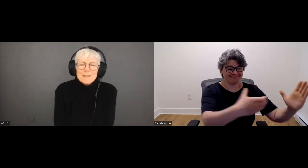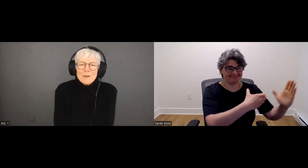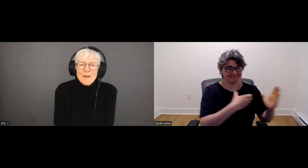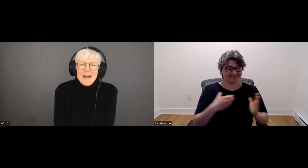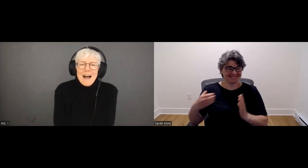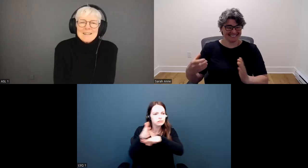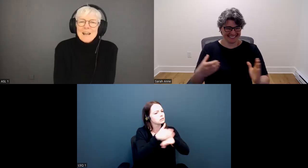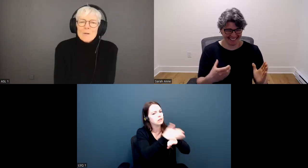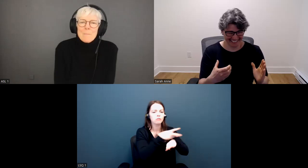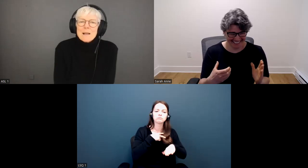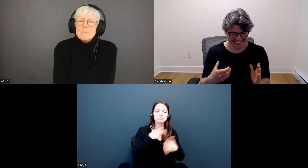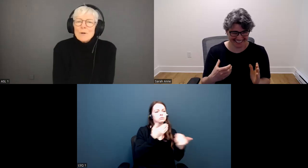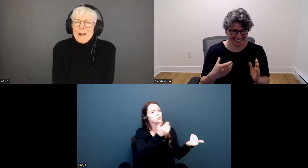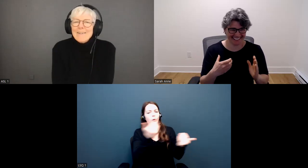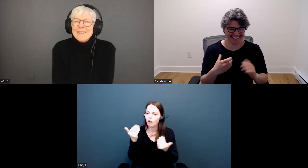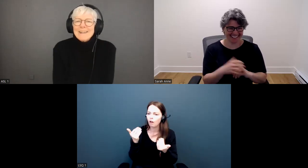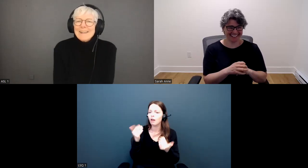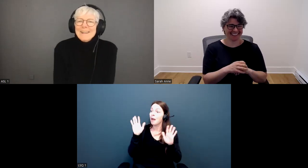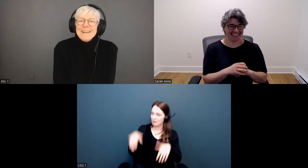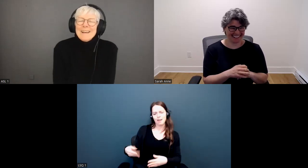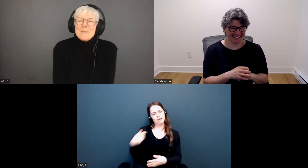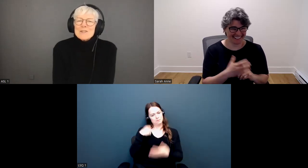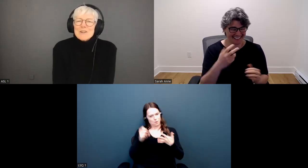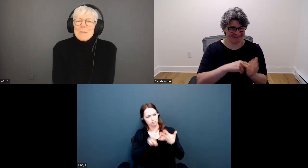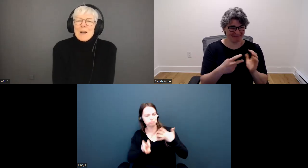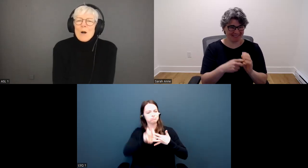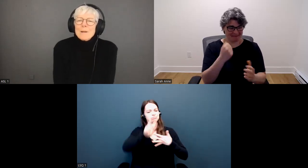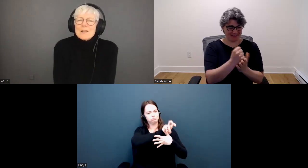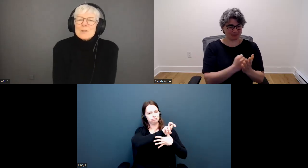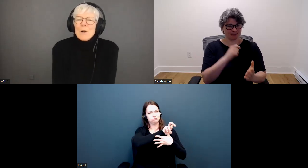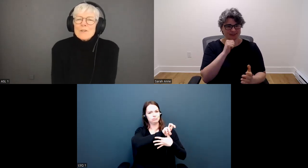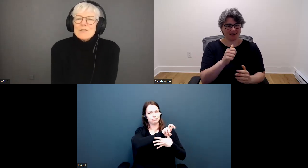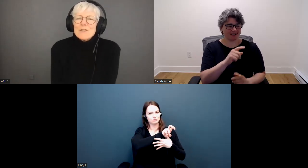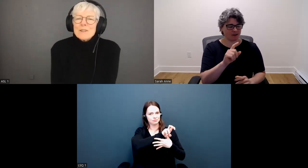so I had to carry my passport around and and make sure that my accommodations were understood